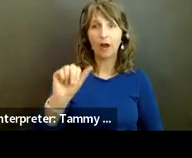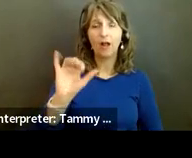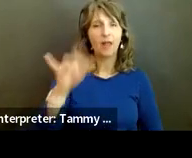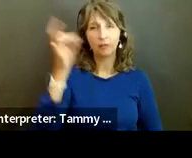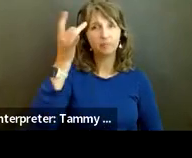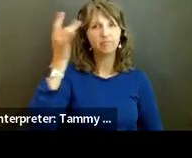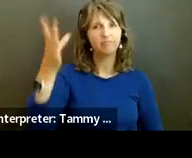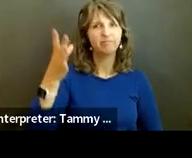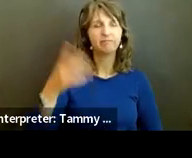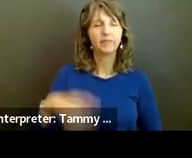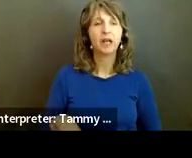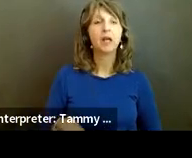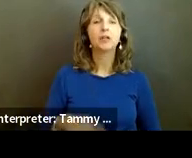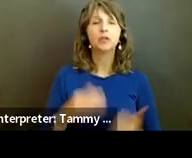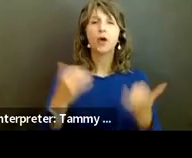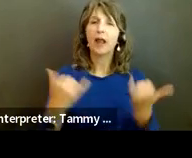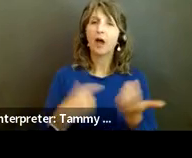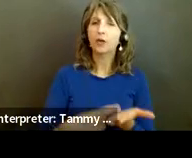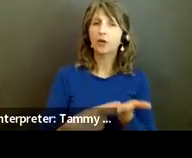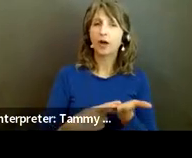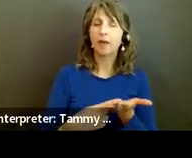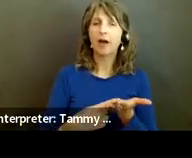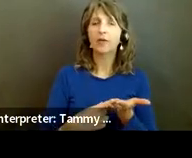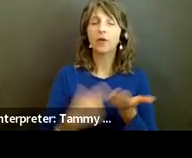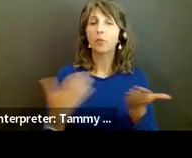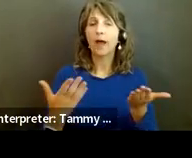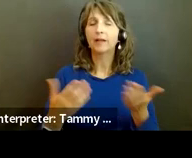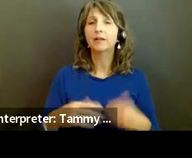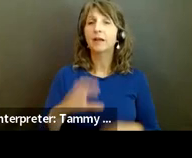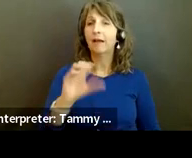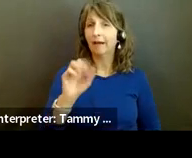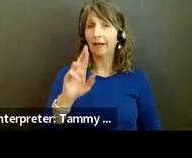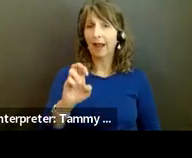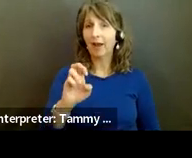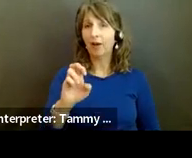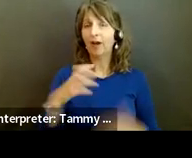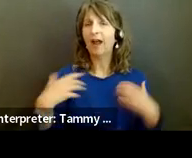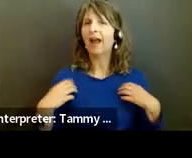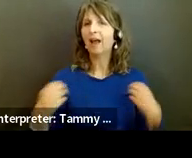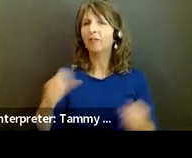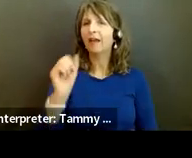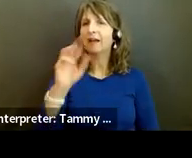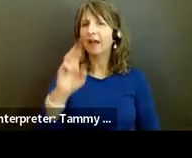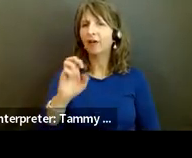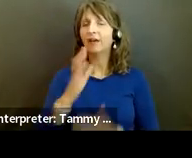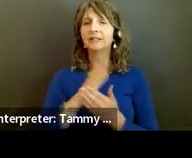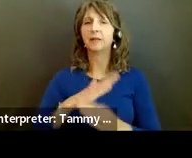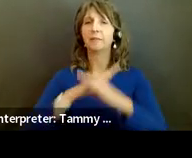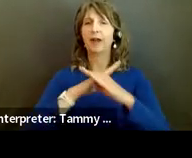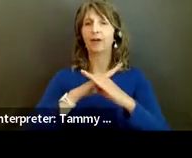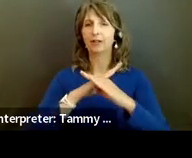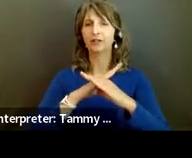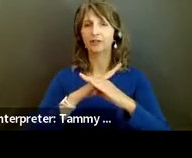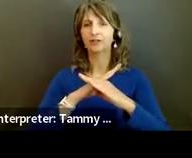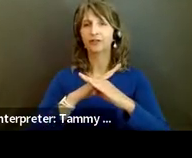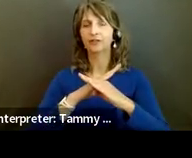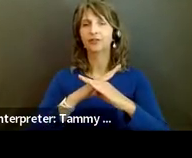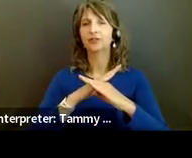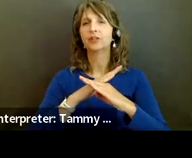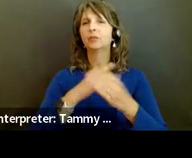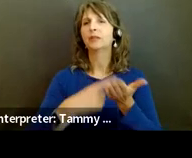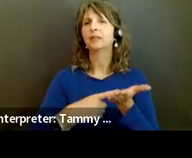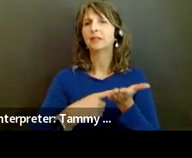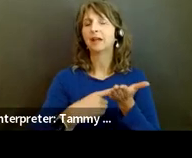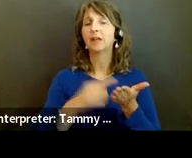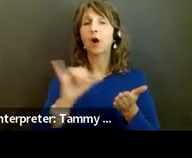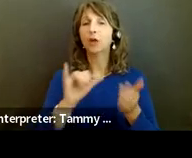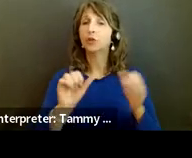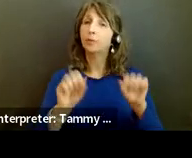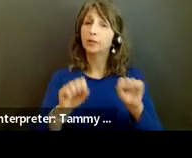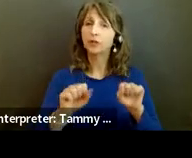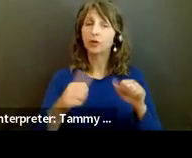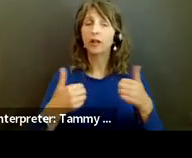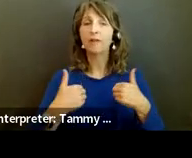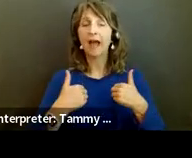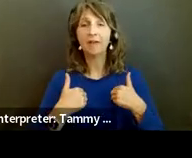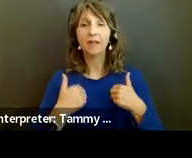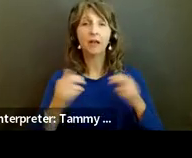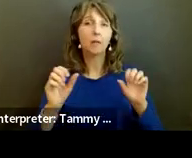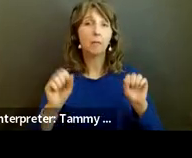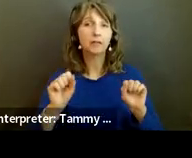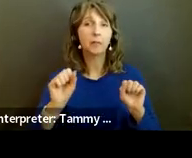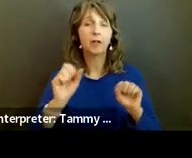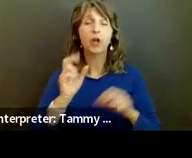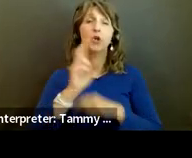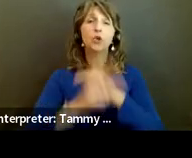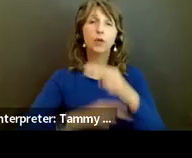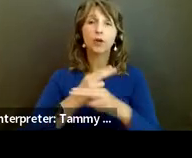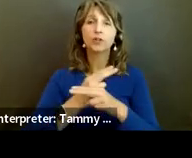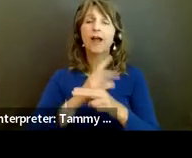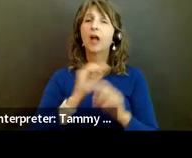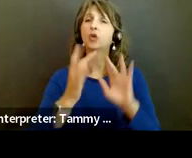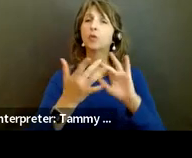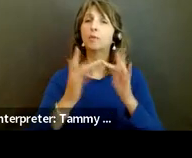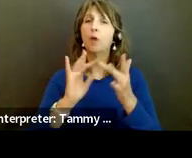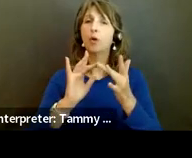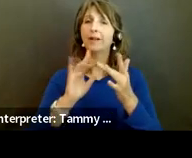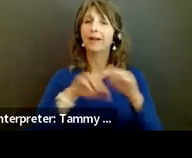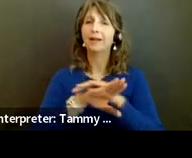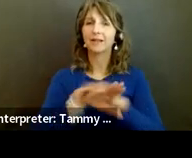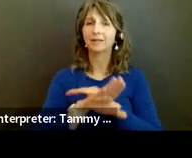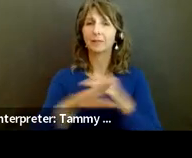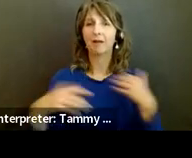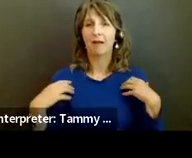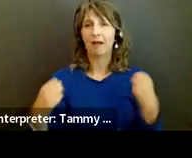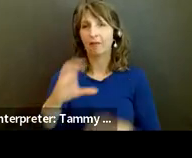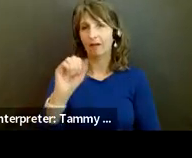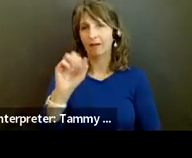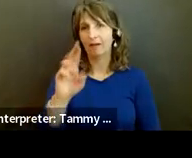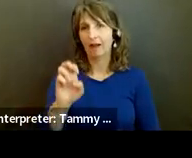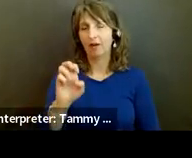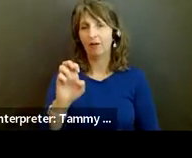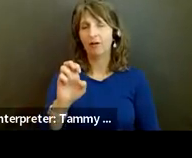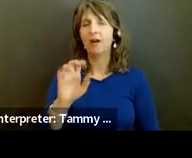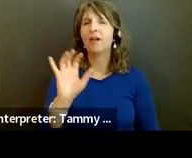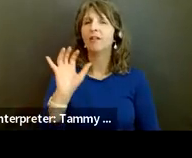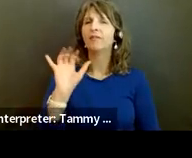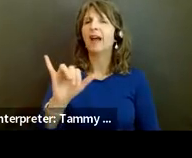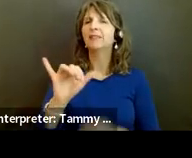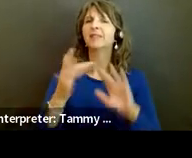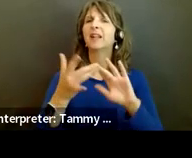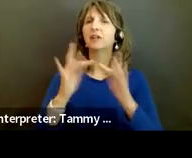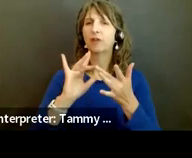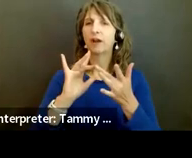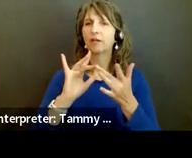So what we wanted to talk about is barriers to care and the potential of having an basically a universal and remotely accessible healthcare electronic medical record and so we This is Molly.